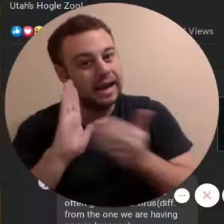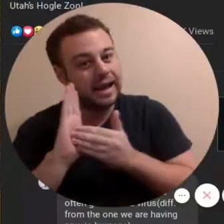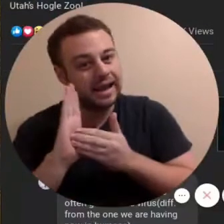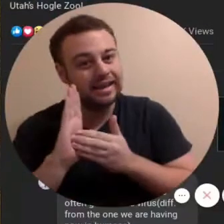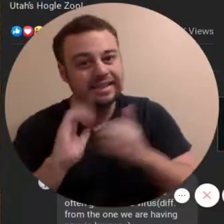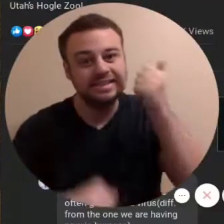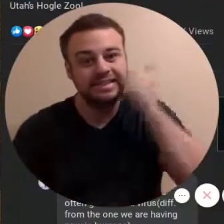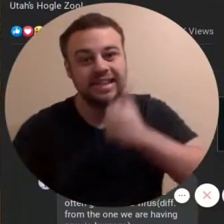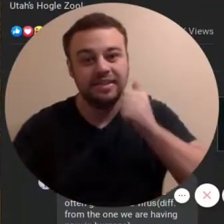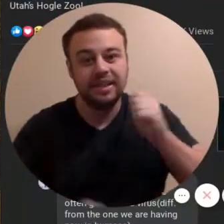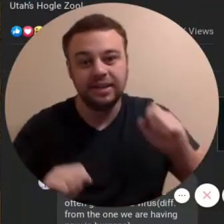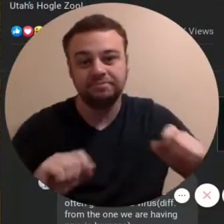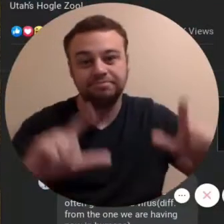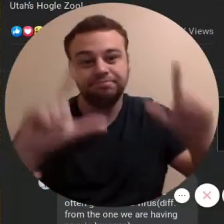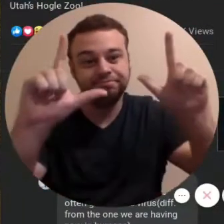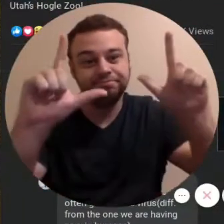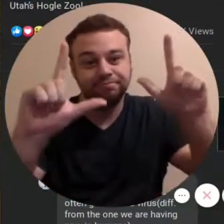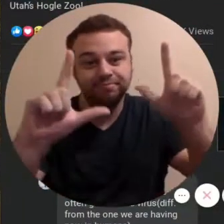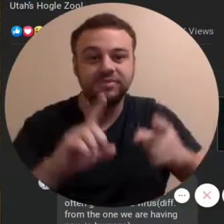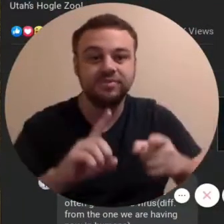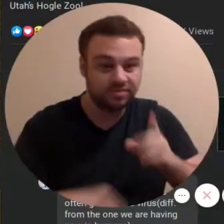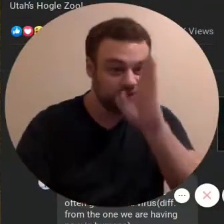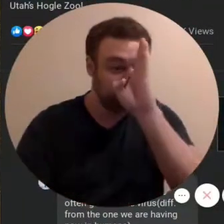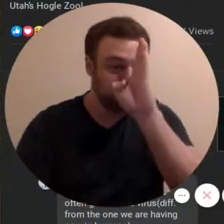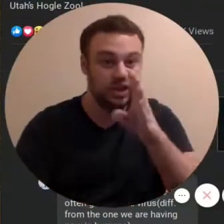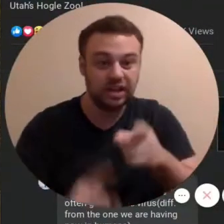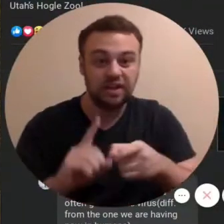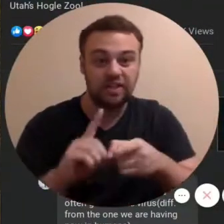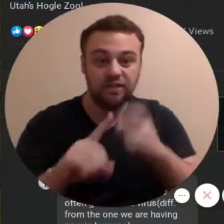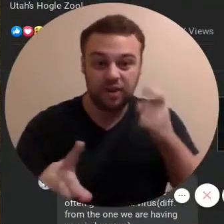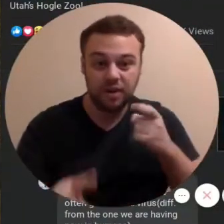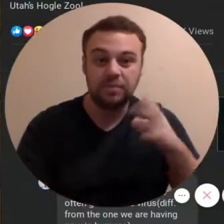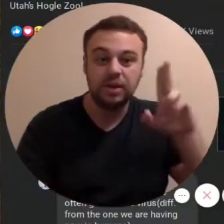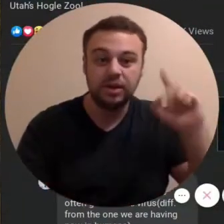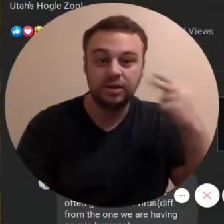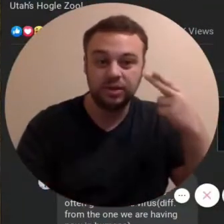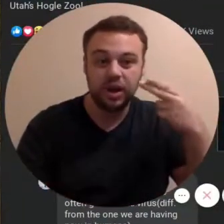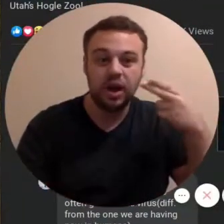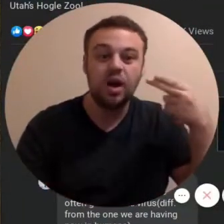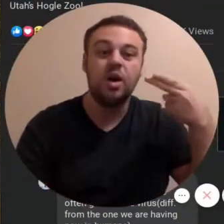direct from Utah's Hogle Zoo. I'm Brad in the marketing department, got the